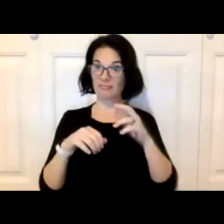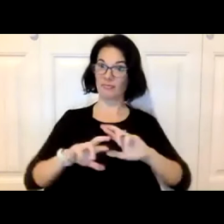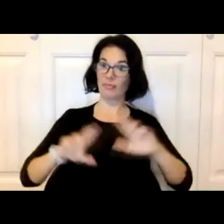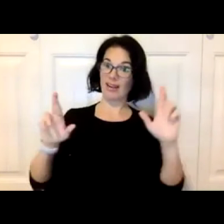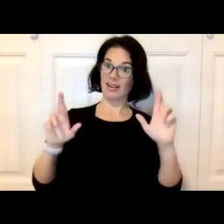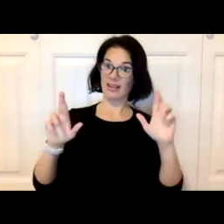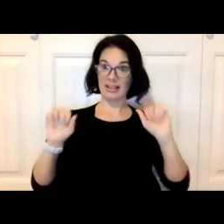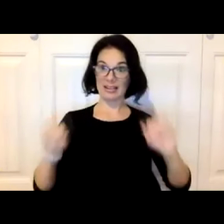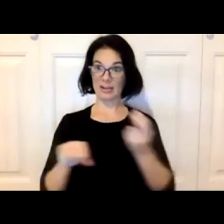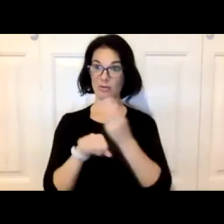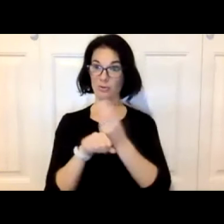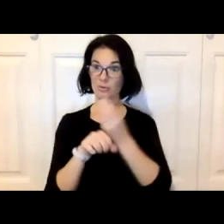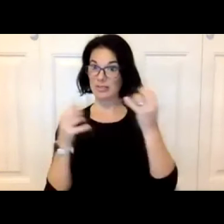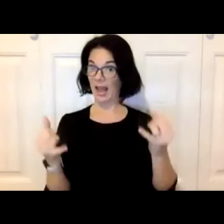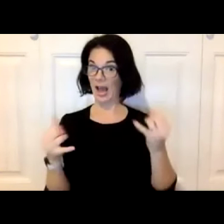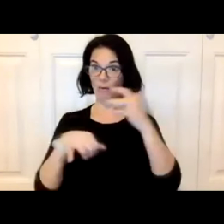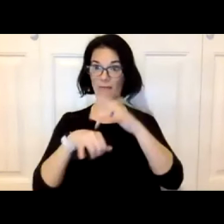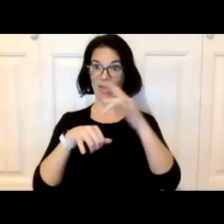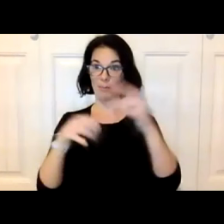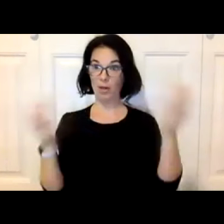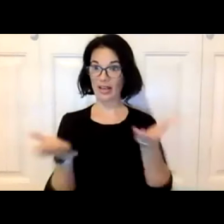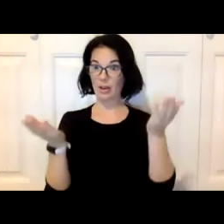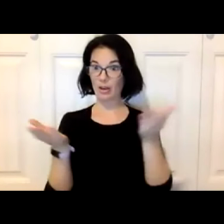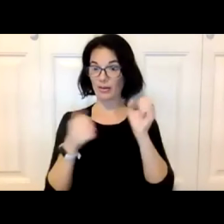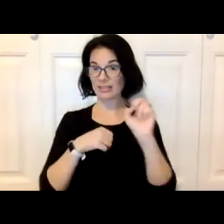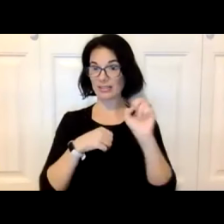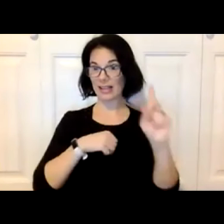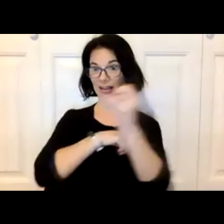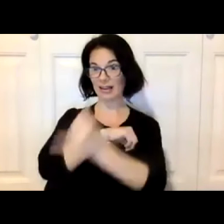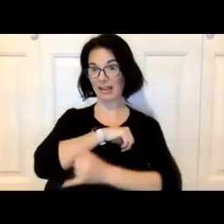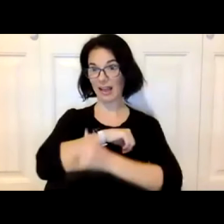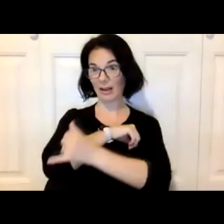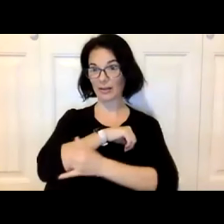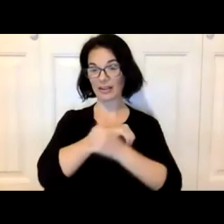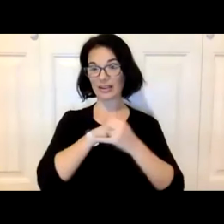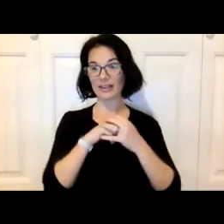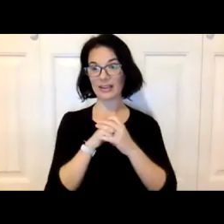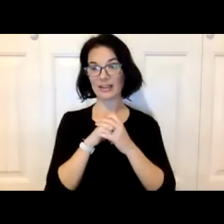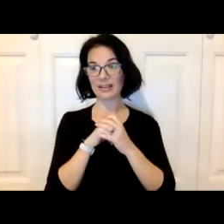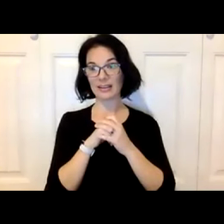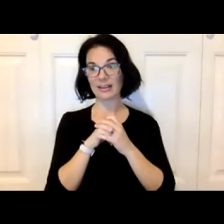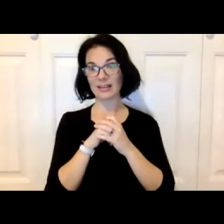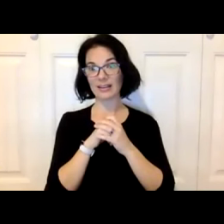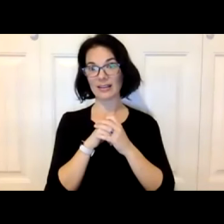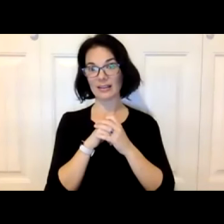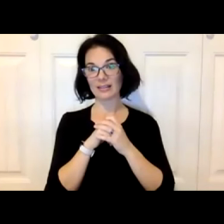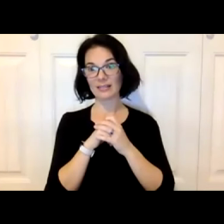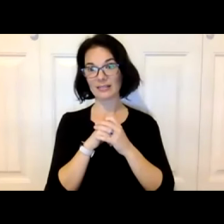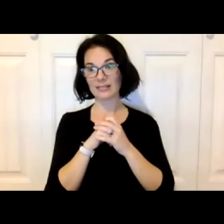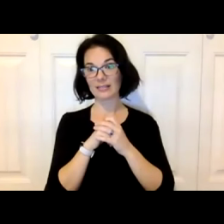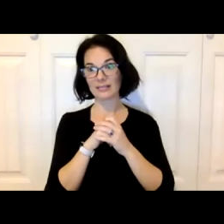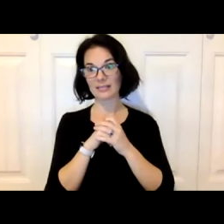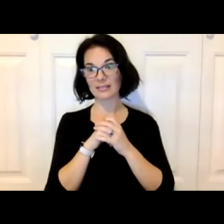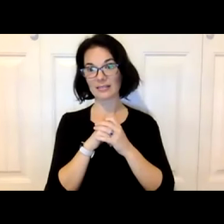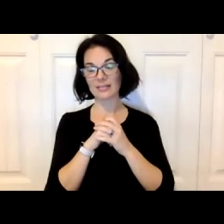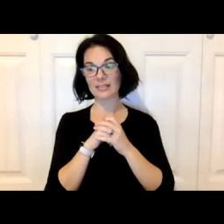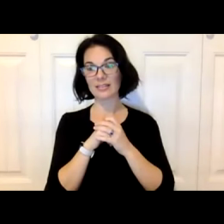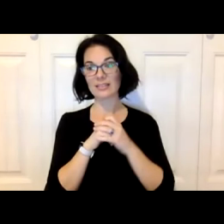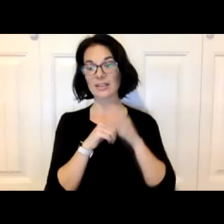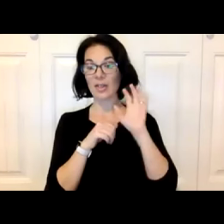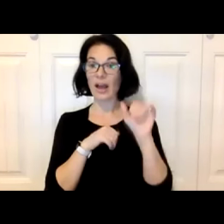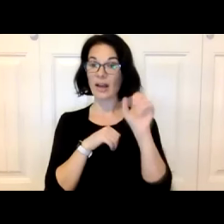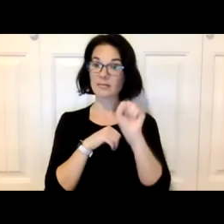County and this is announced and launched by San Diego County Sheriff's Department.